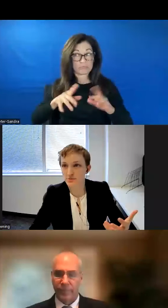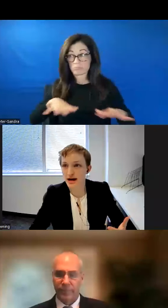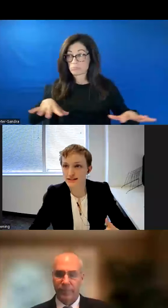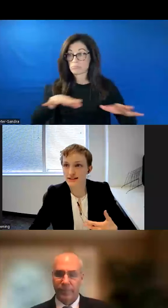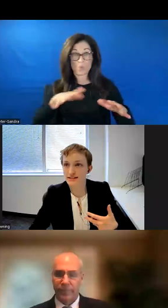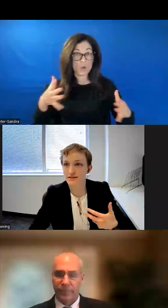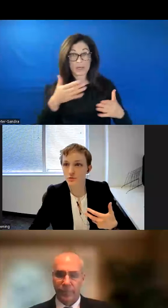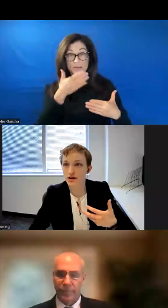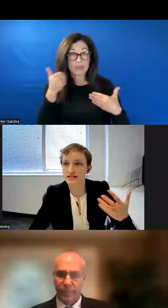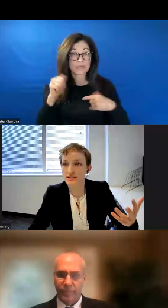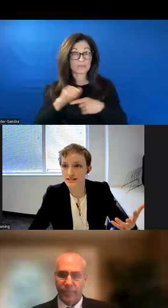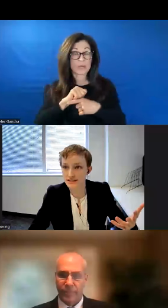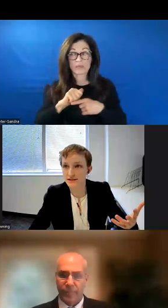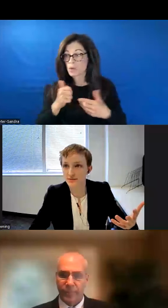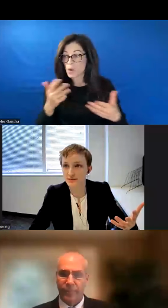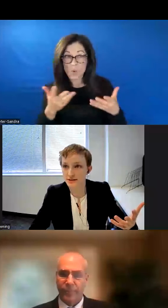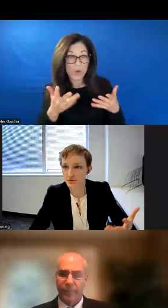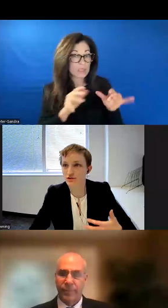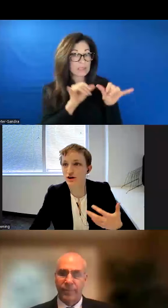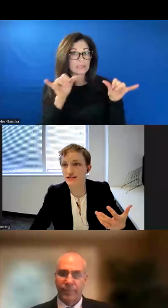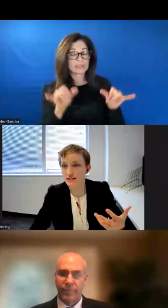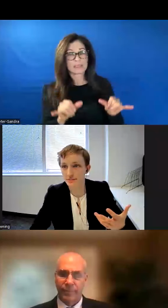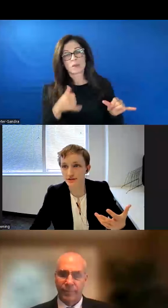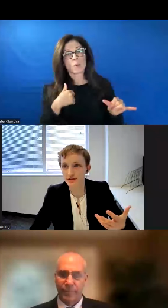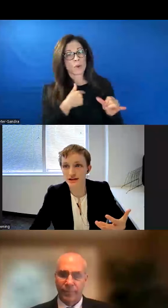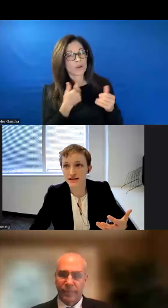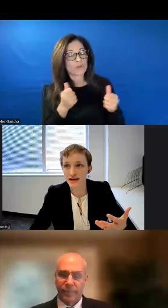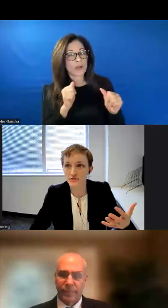BEST PRACTICE, WHAT IS THE SYSTEM THAT WE ARE TRYING TO BUILD CAN